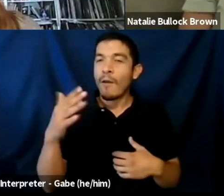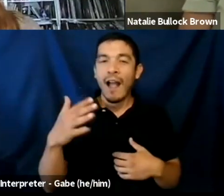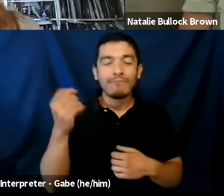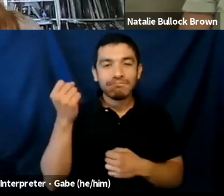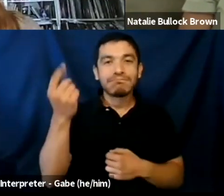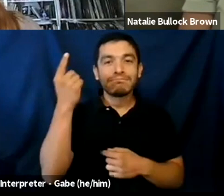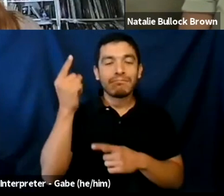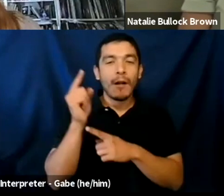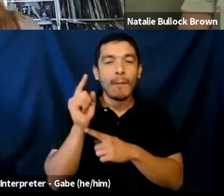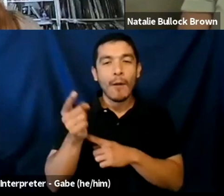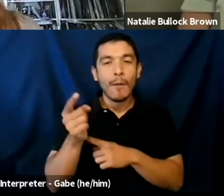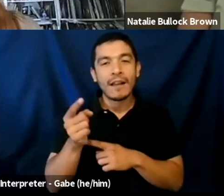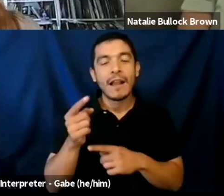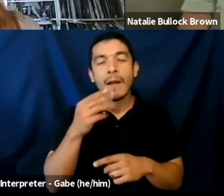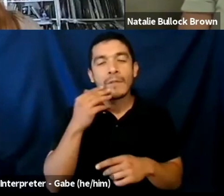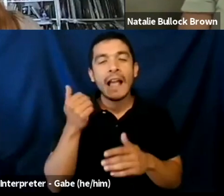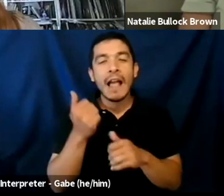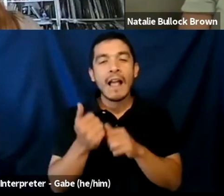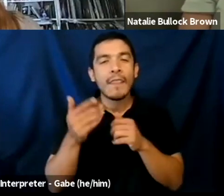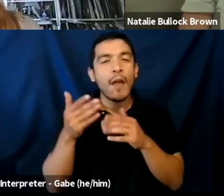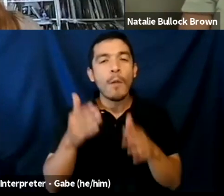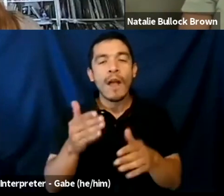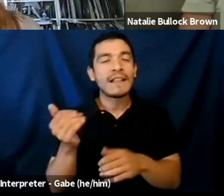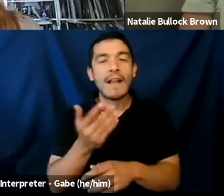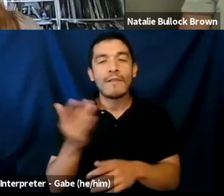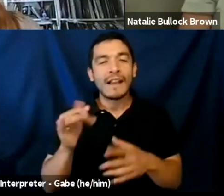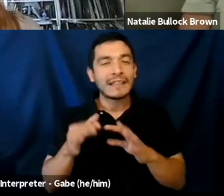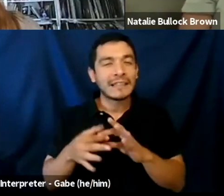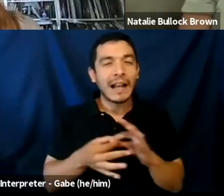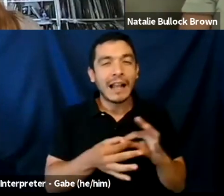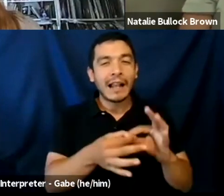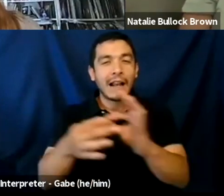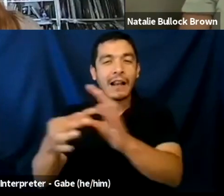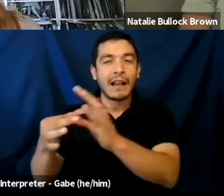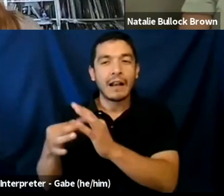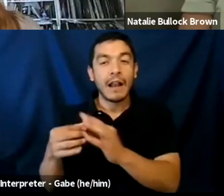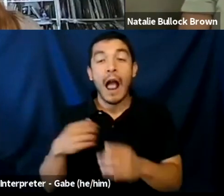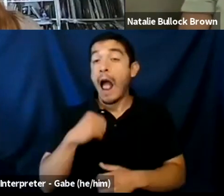just because of the ways that everything is connected. I am not a filmmaker.